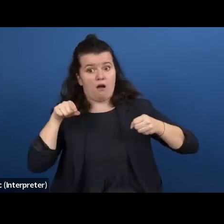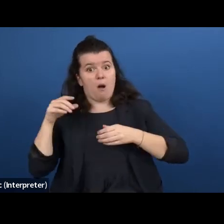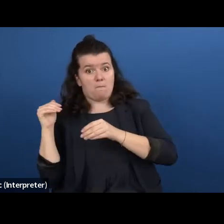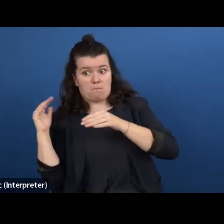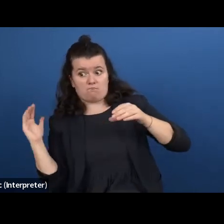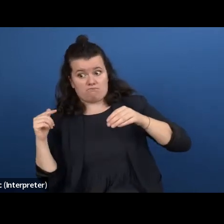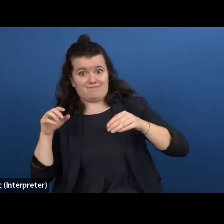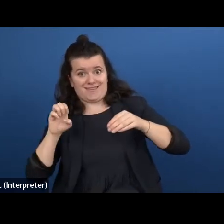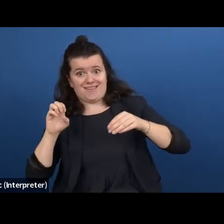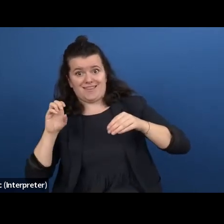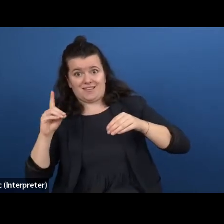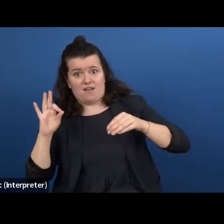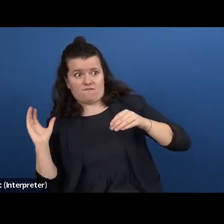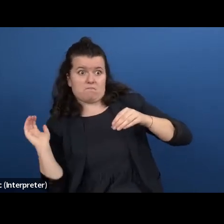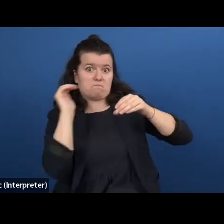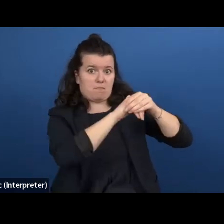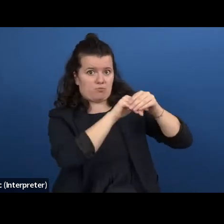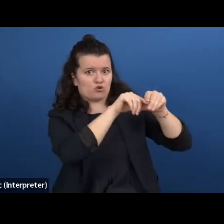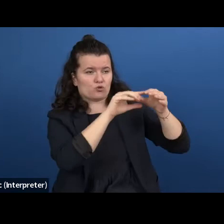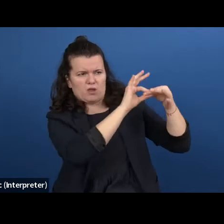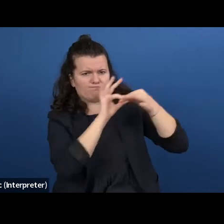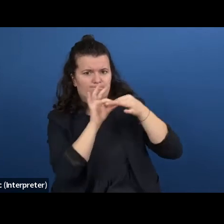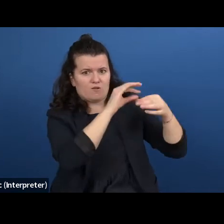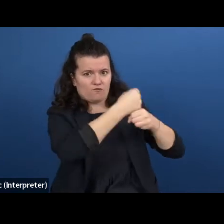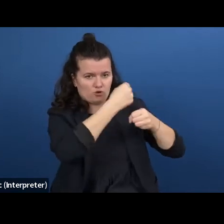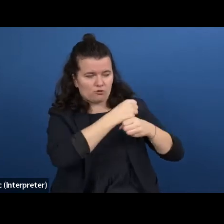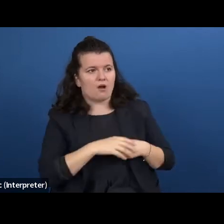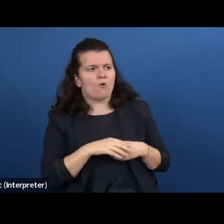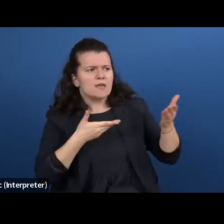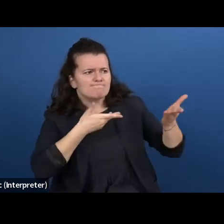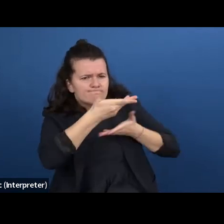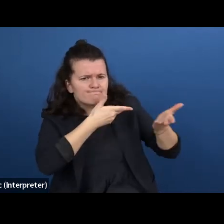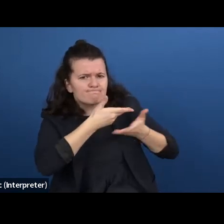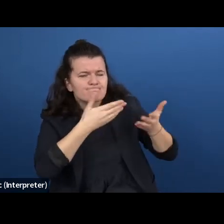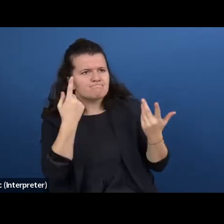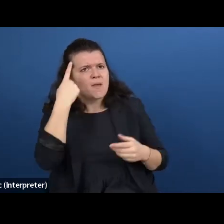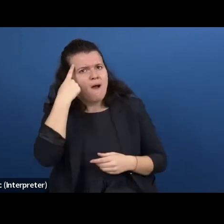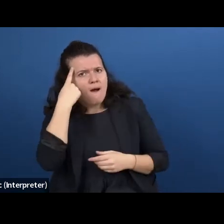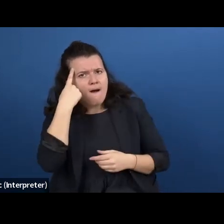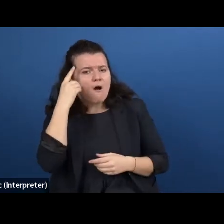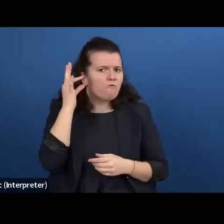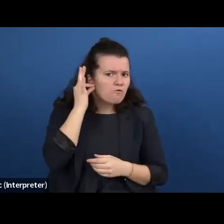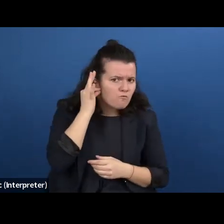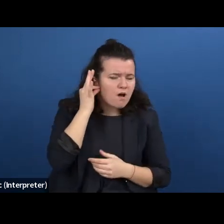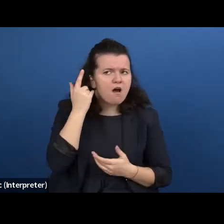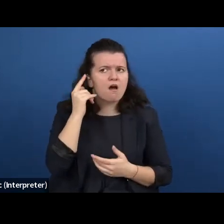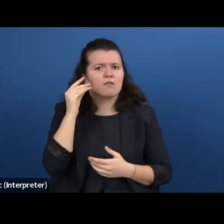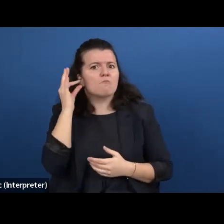This consultation was important for us to do more research on trafficking against women and girls with disabilities.